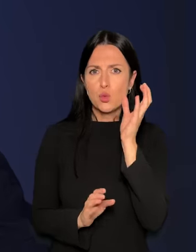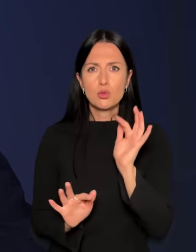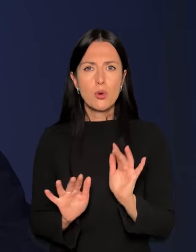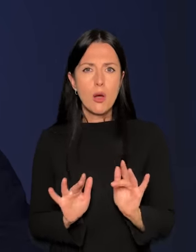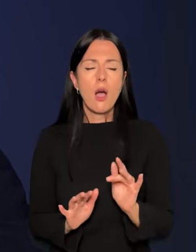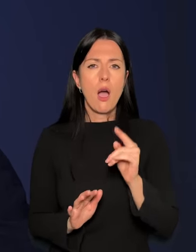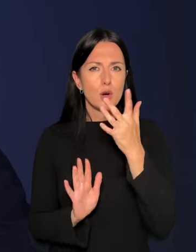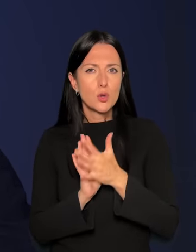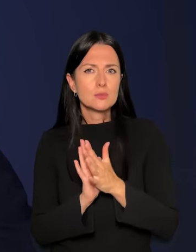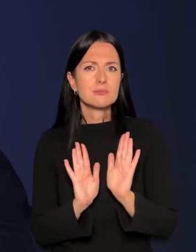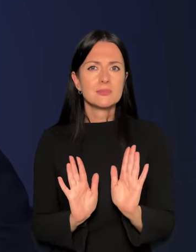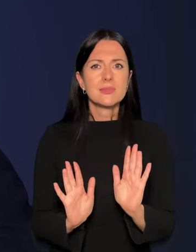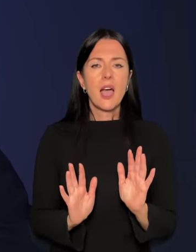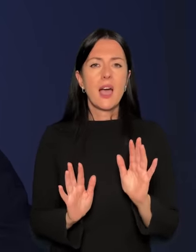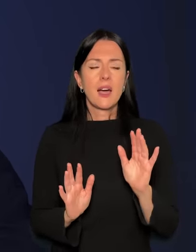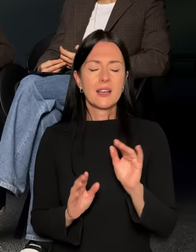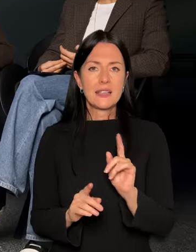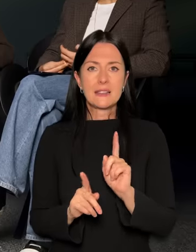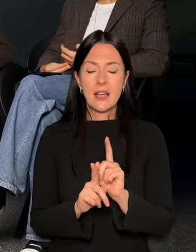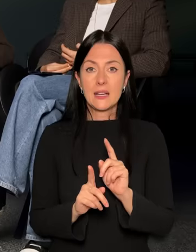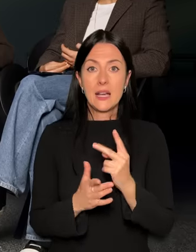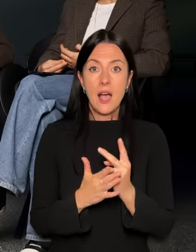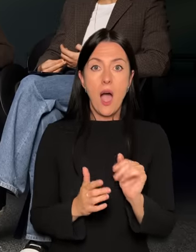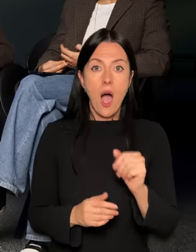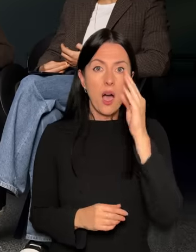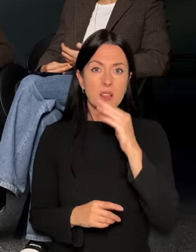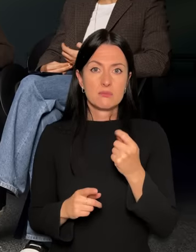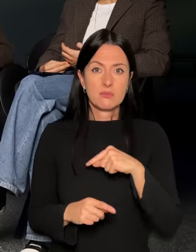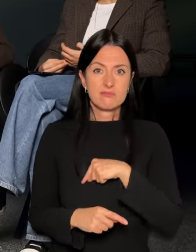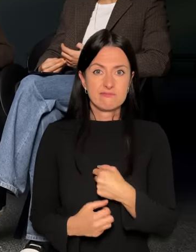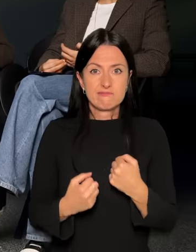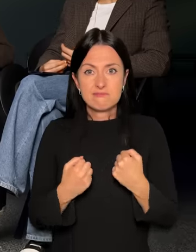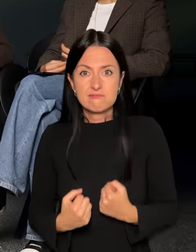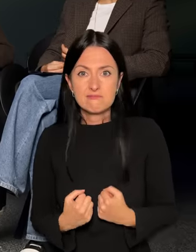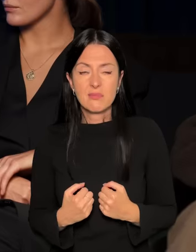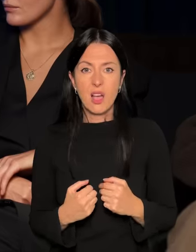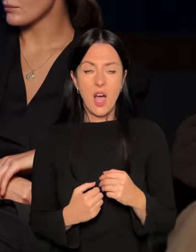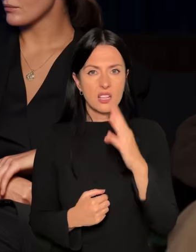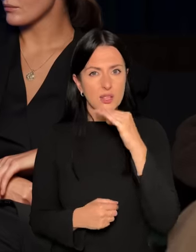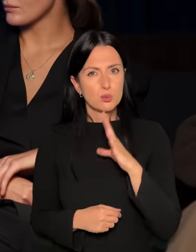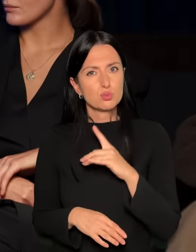She understood my condition and conveyed it as well. My dad was a bit downcast, and it was harder for him.